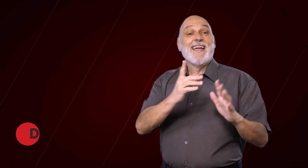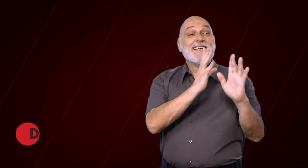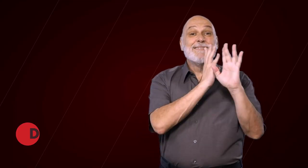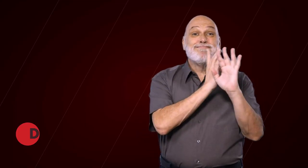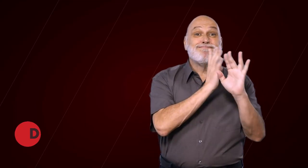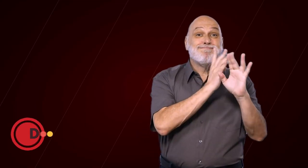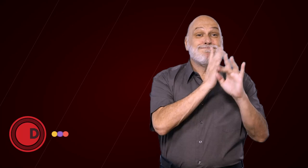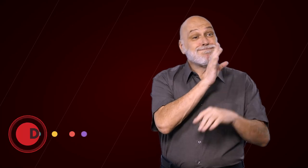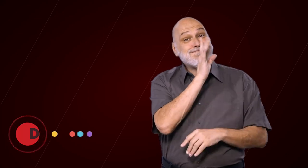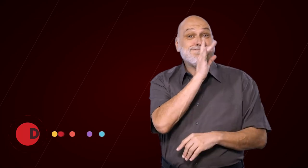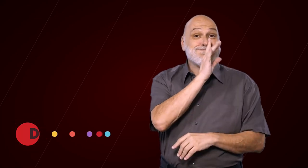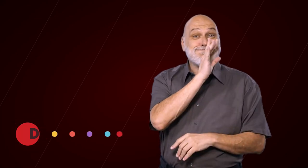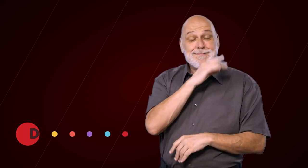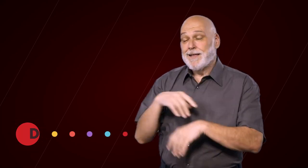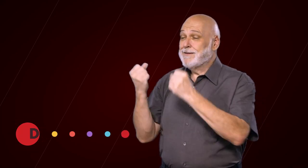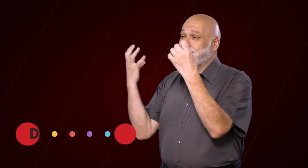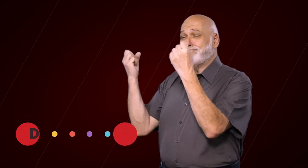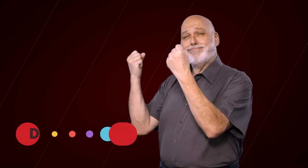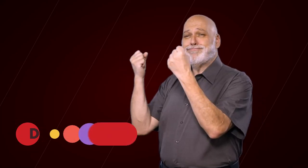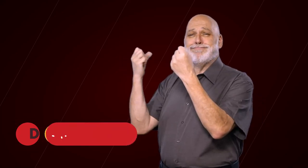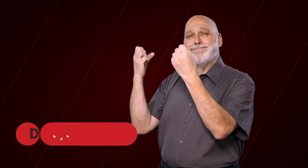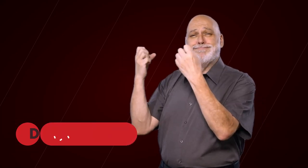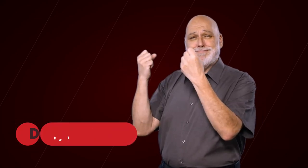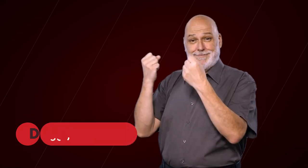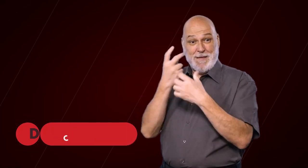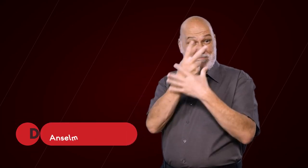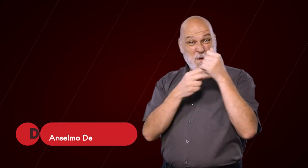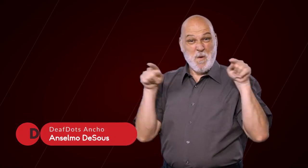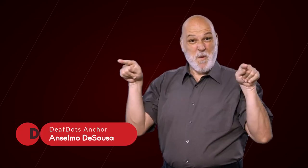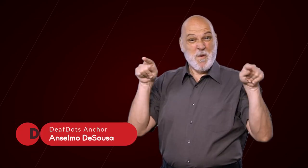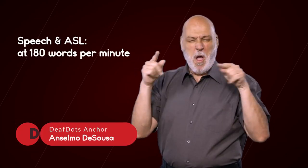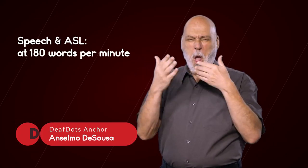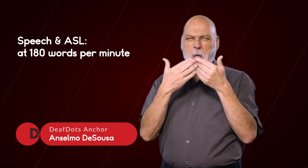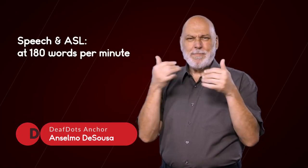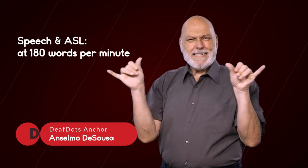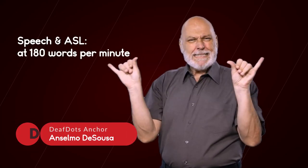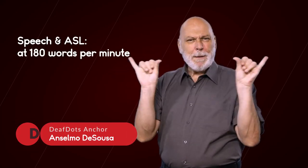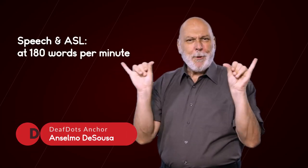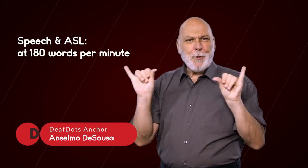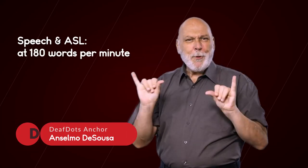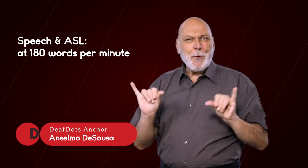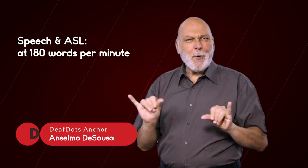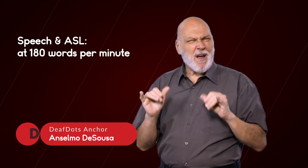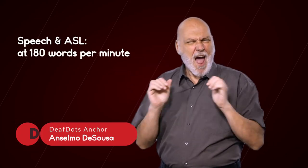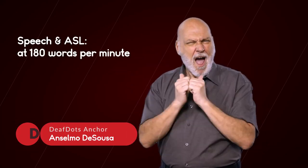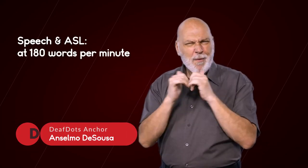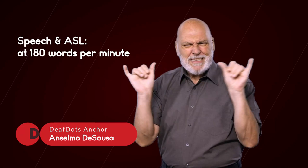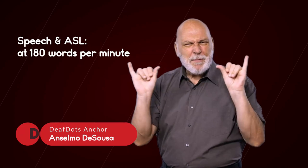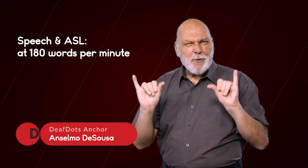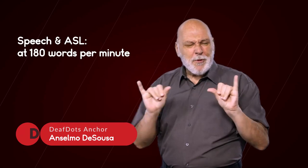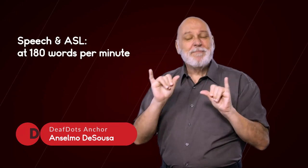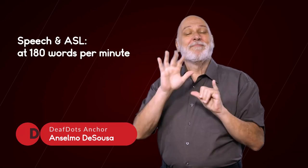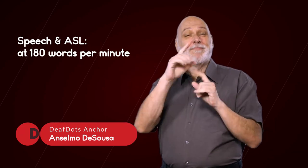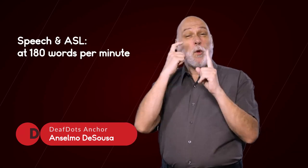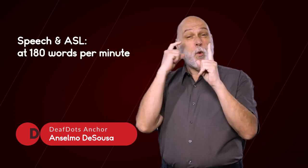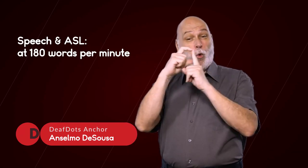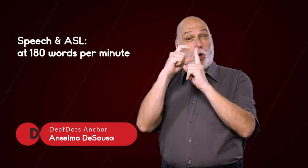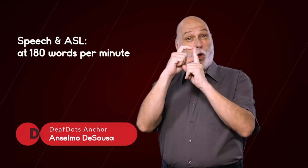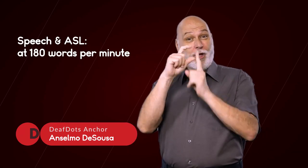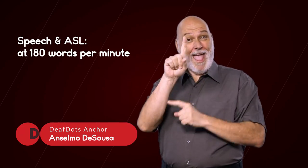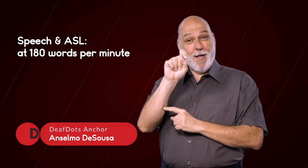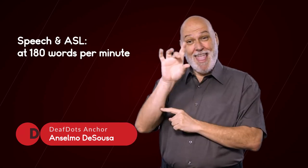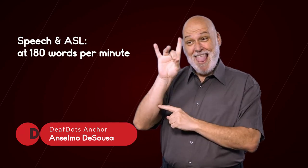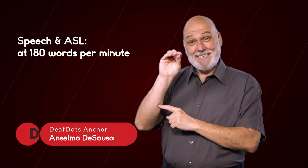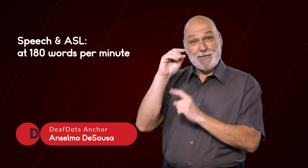[Anselmo]: Speech and ASL both are about the same speed,